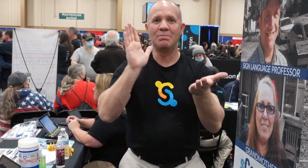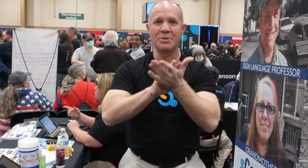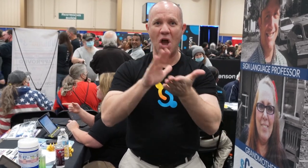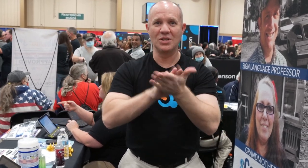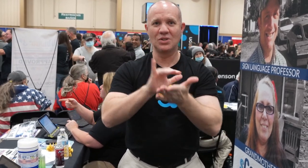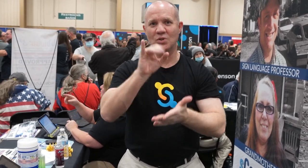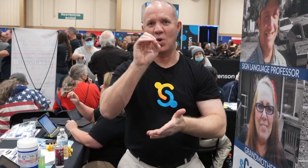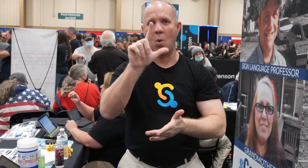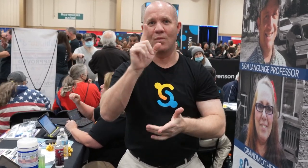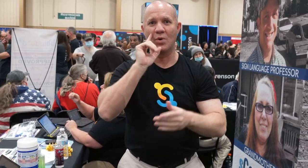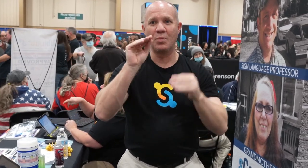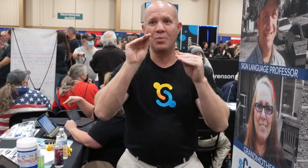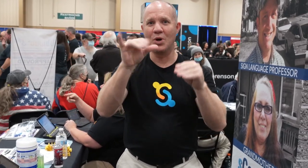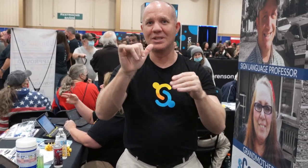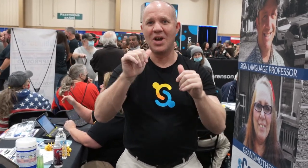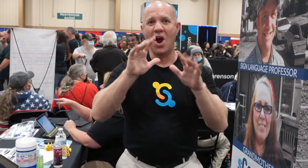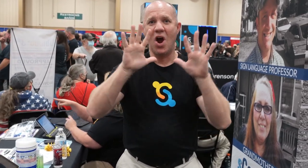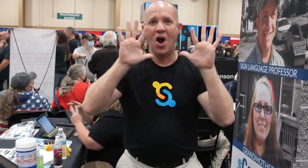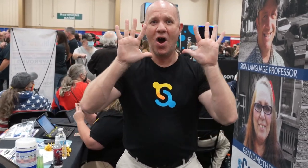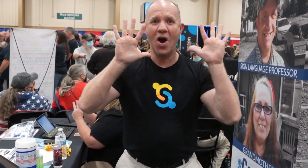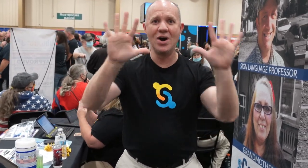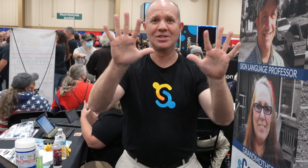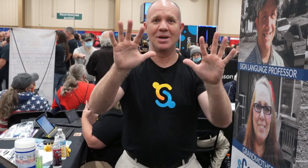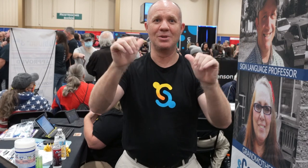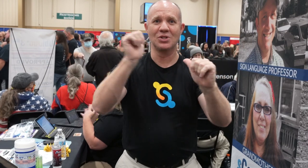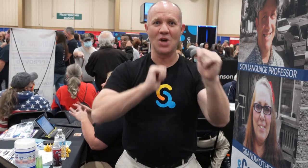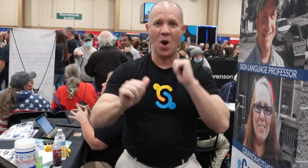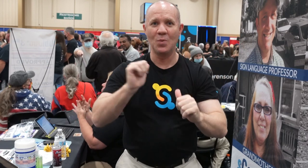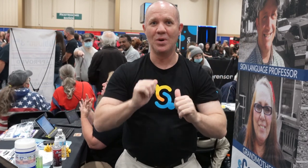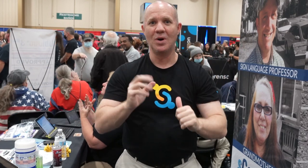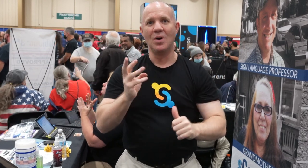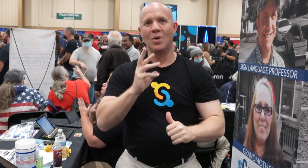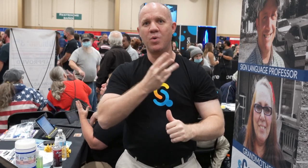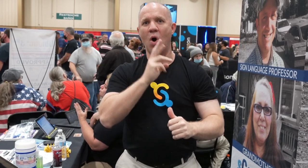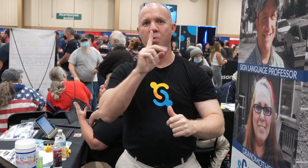I want to applaud Joel for putting together this awesome event!